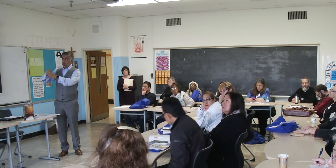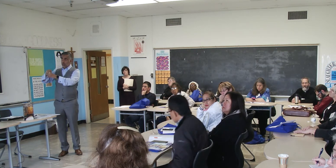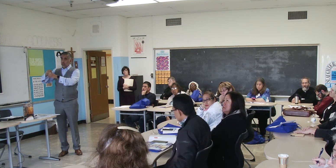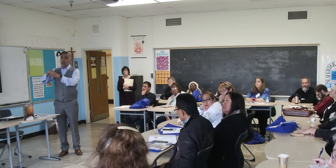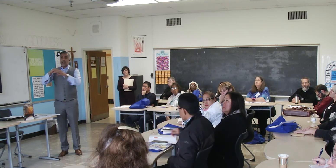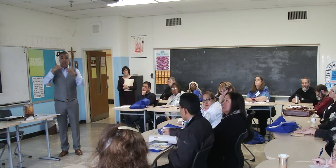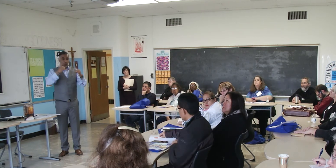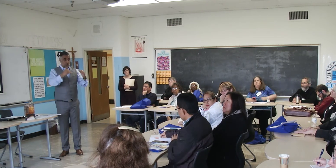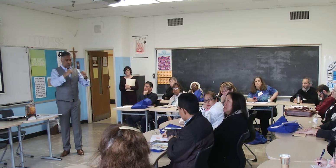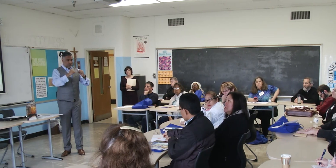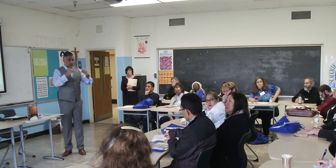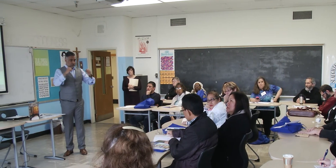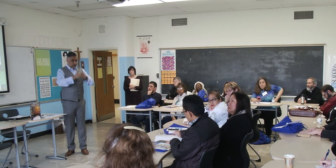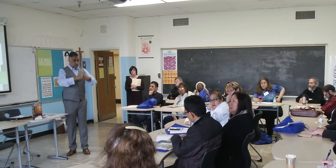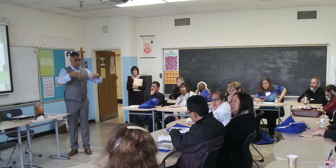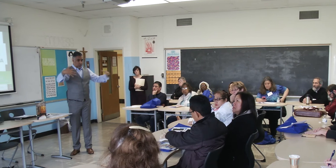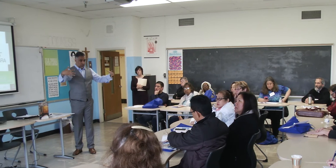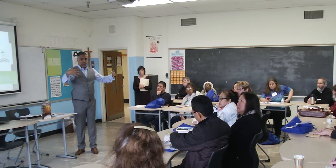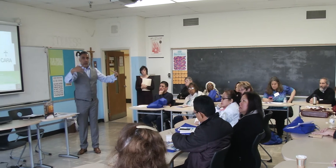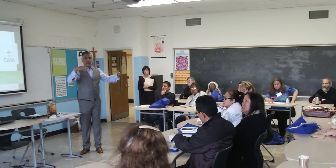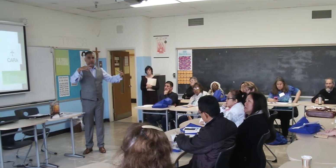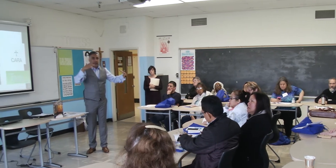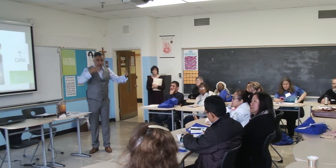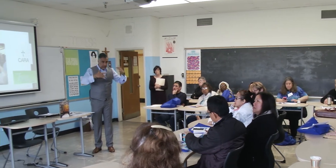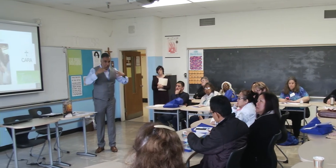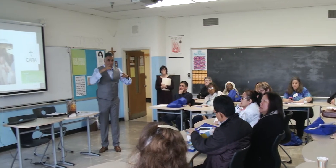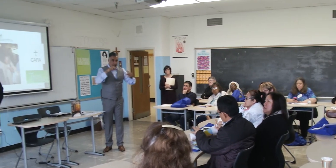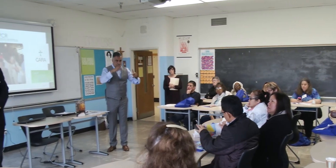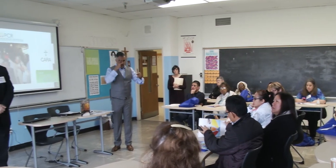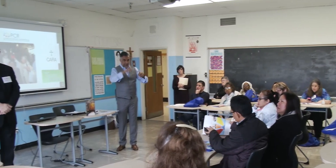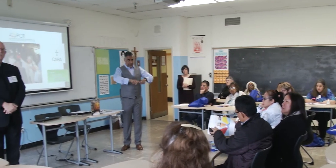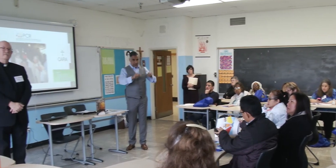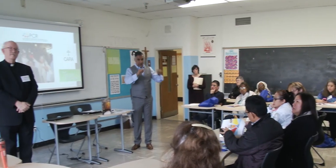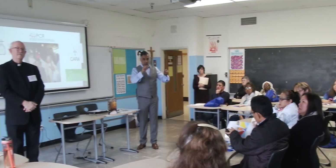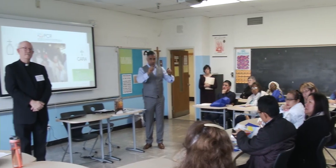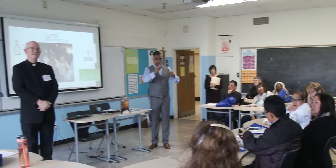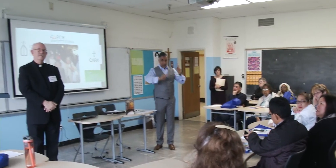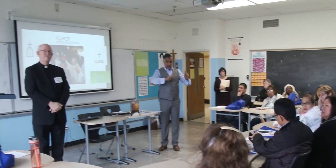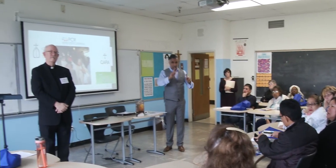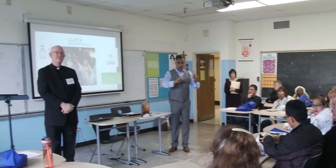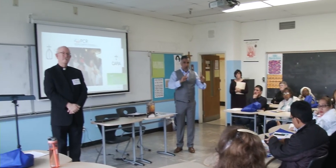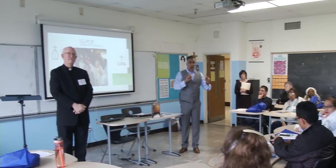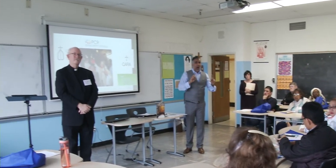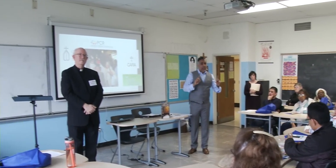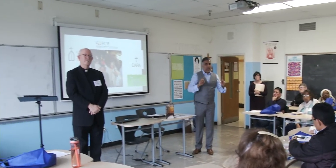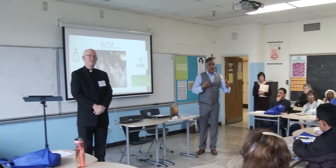seams, there are fewer opportunities to realize the differences between people, unless someone... the squeaky wheel gets